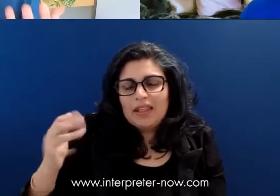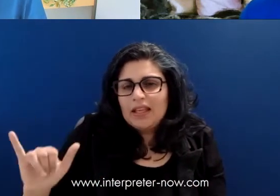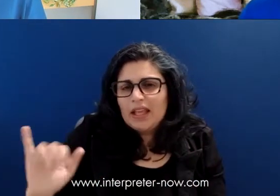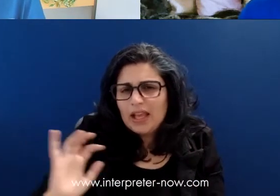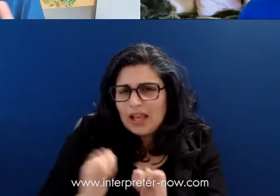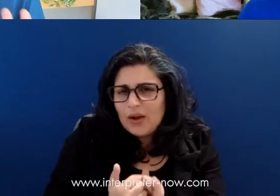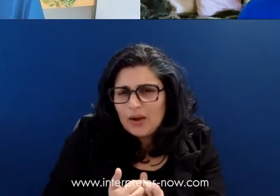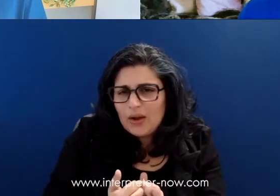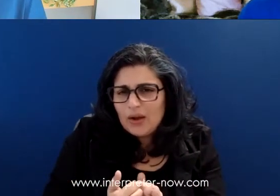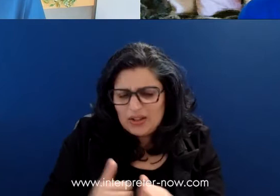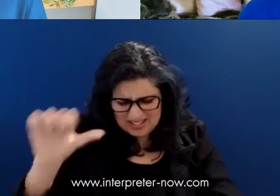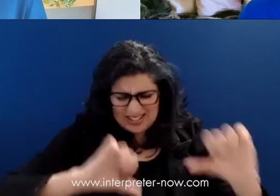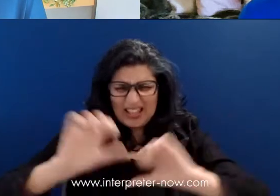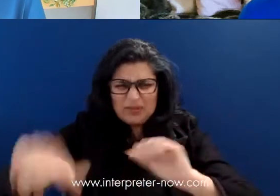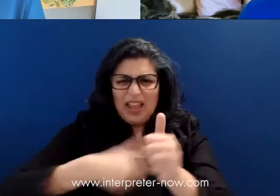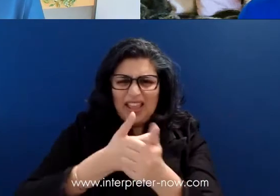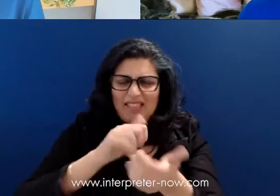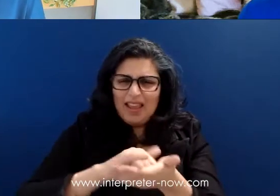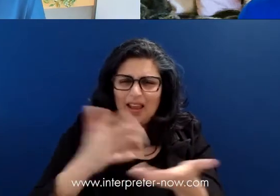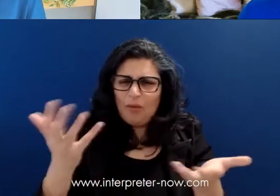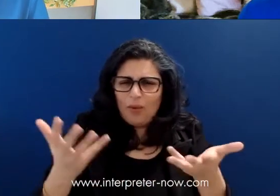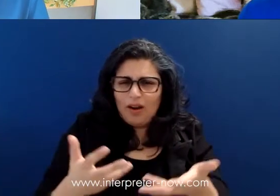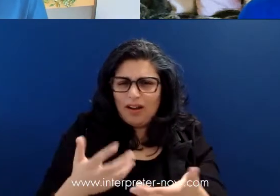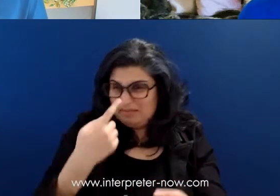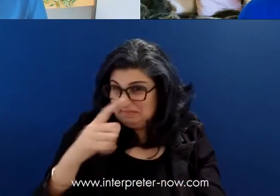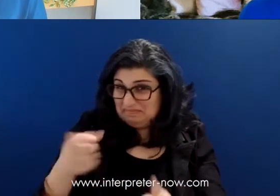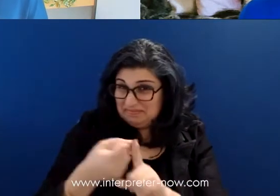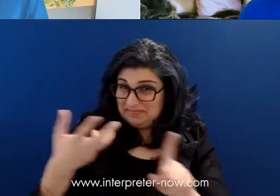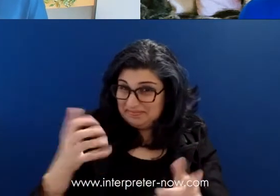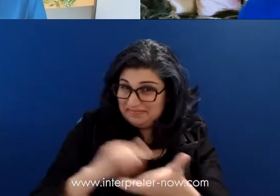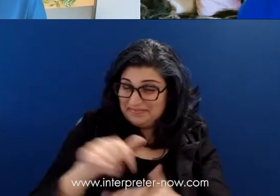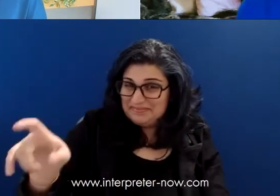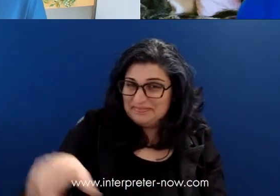What is the science behind it? Can you tell us a little bit about that?